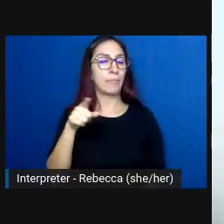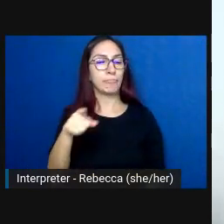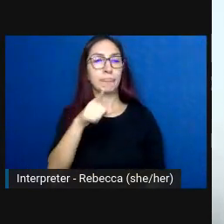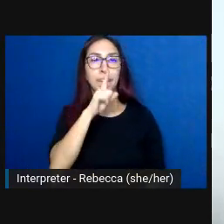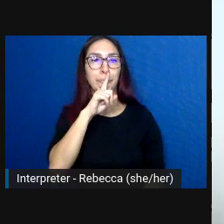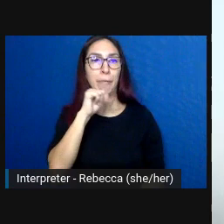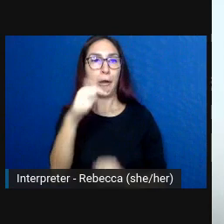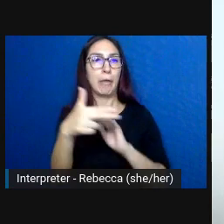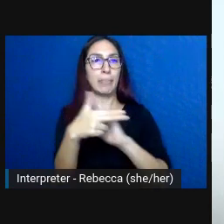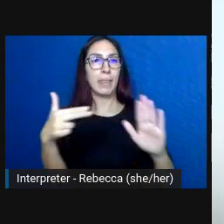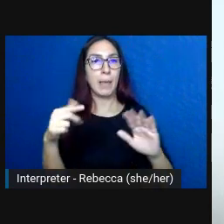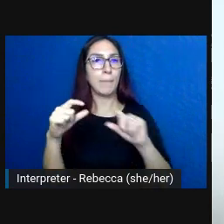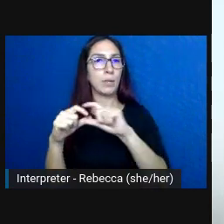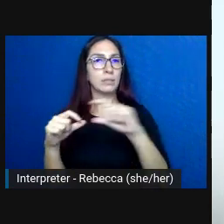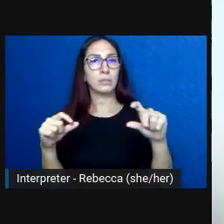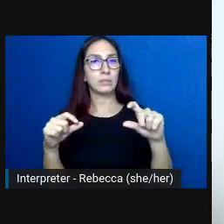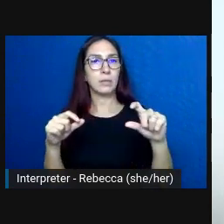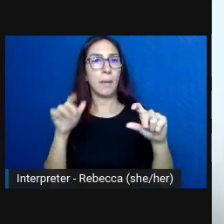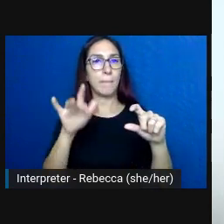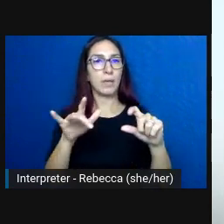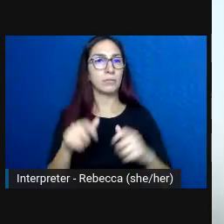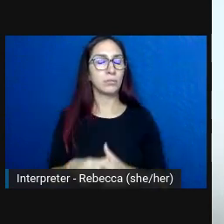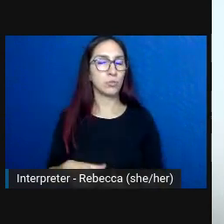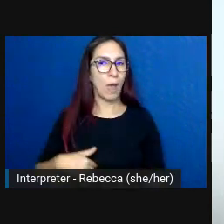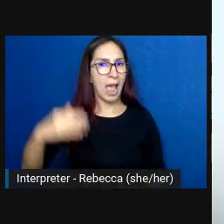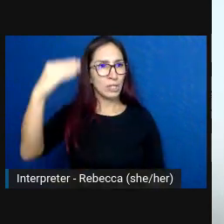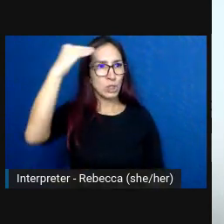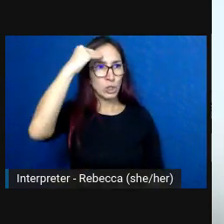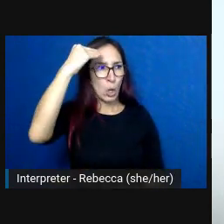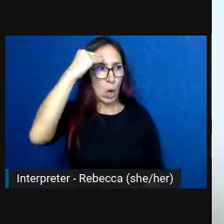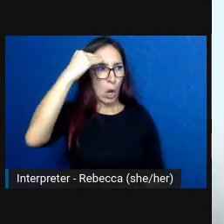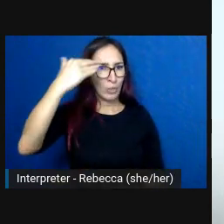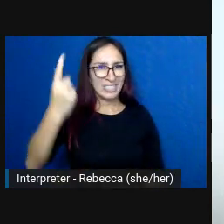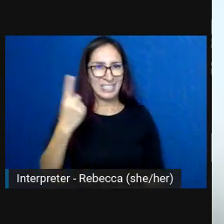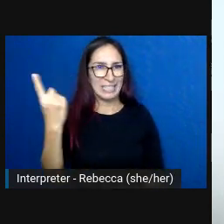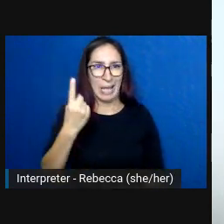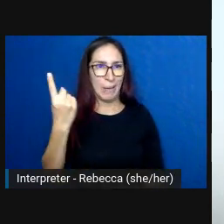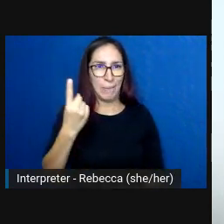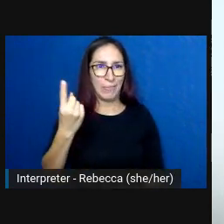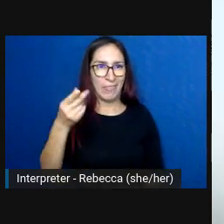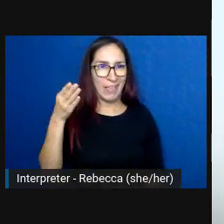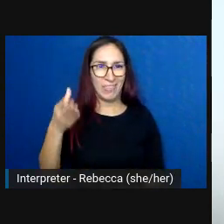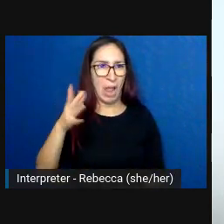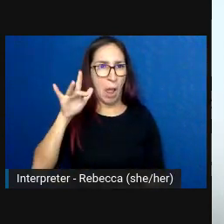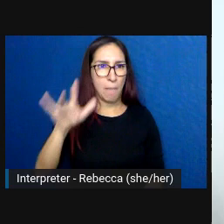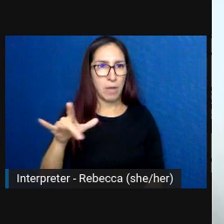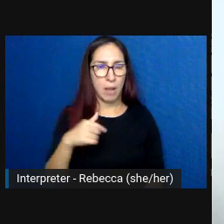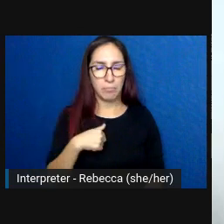This again tells me something is there, but I don't know what to do with it, what action to take.